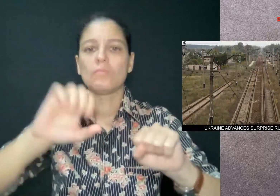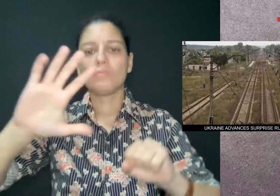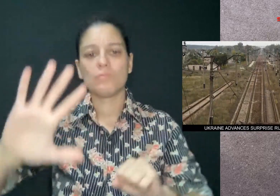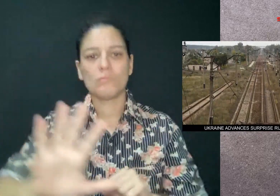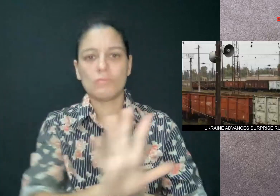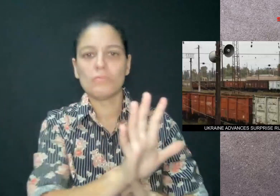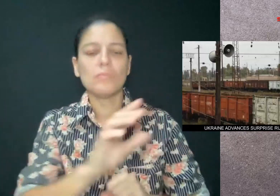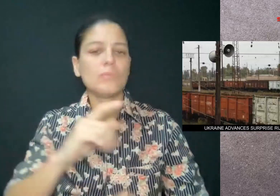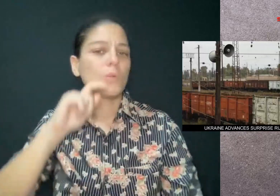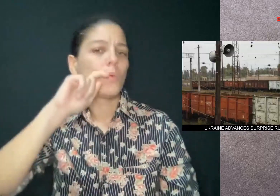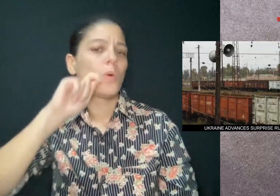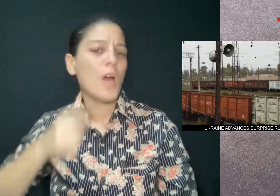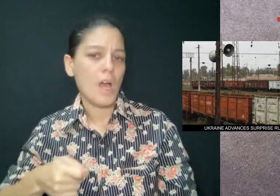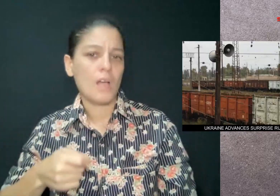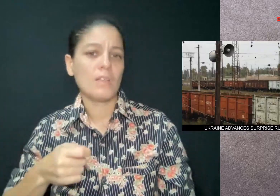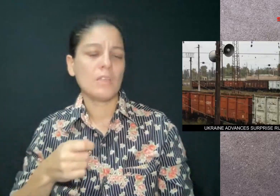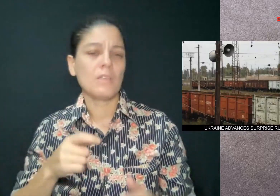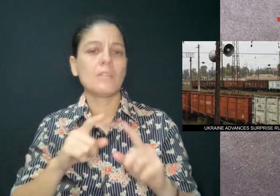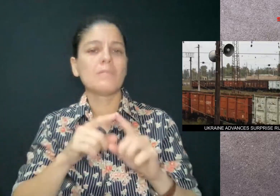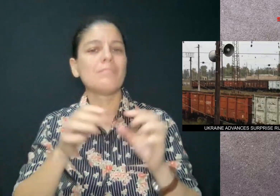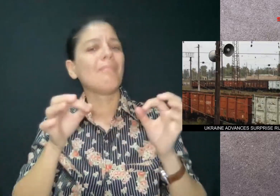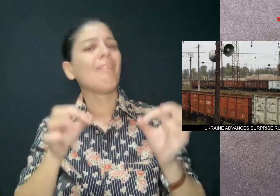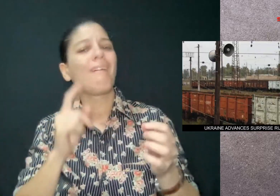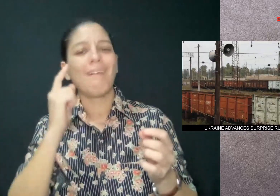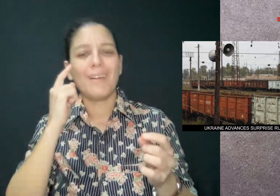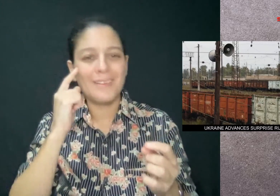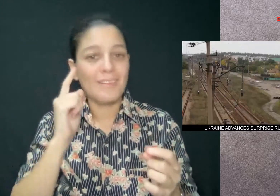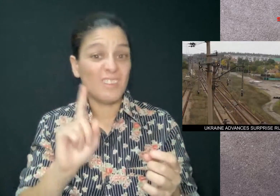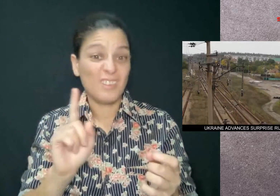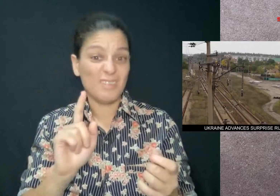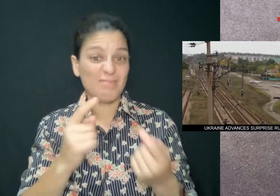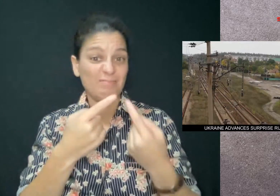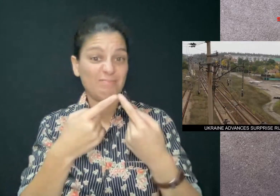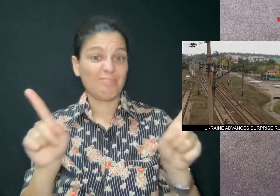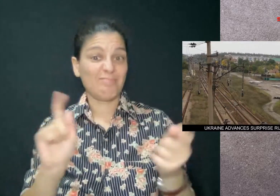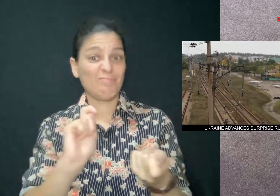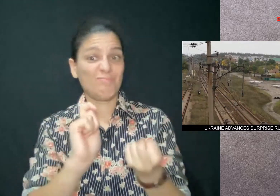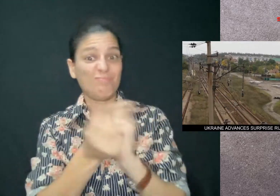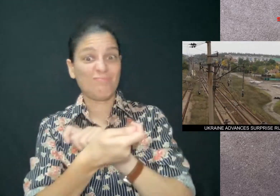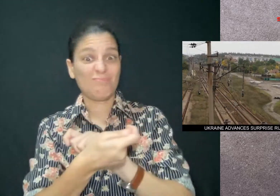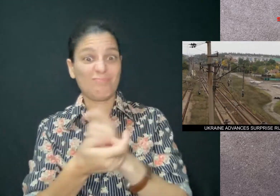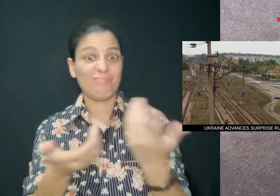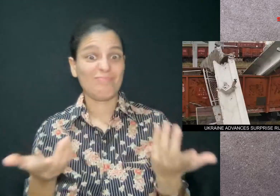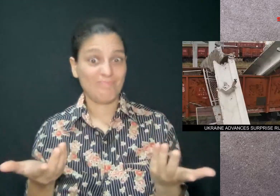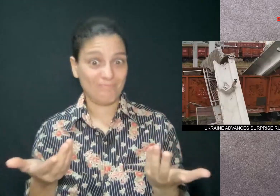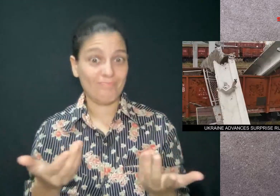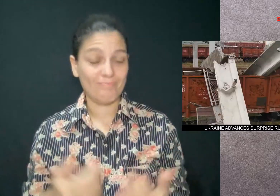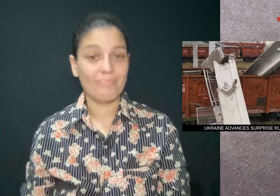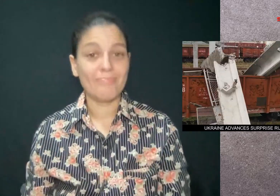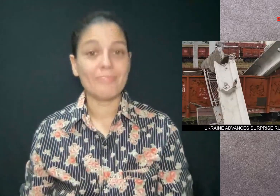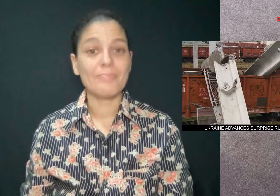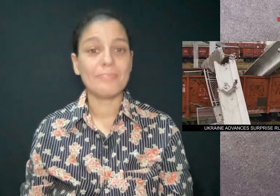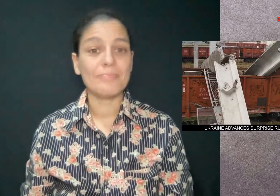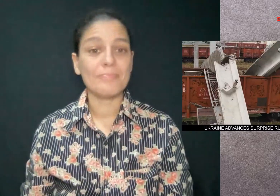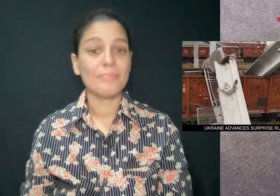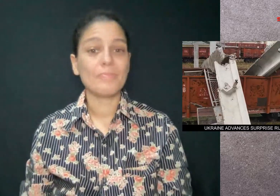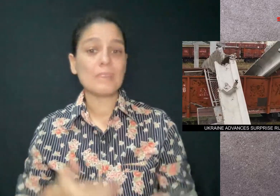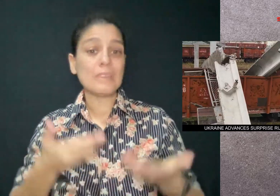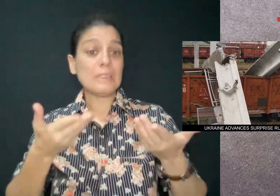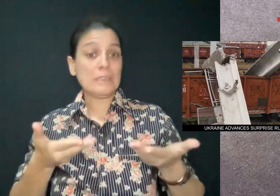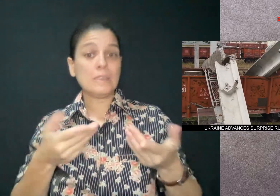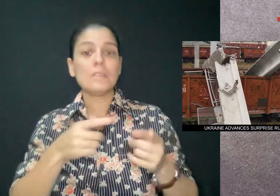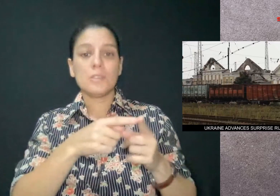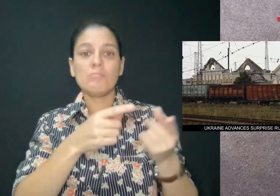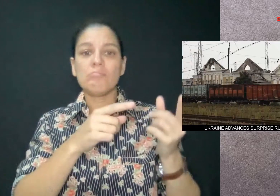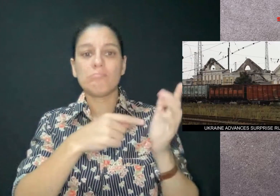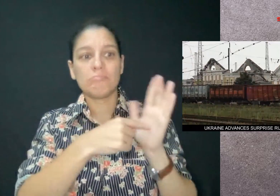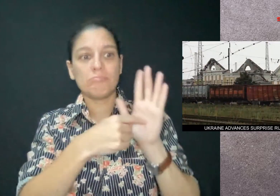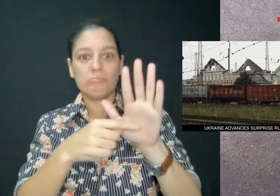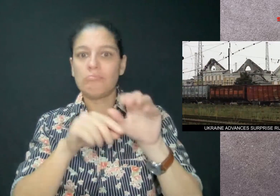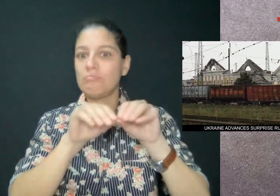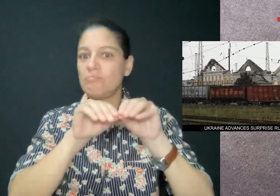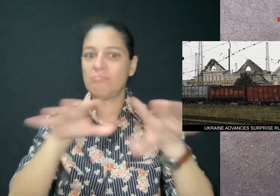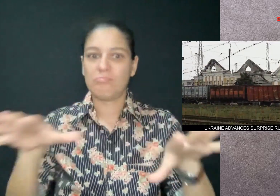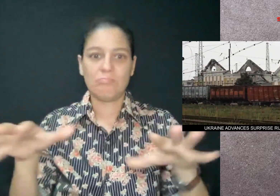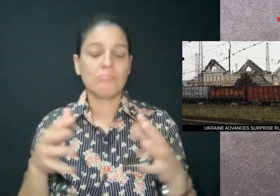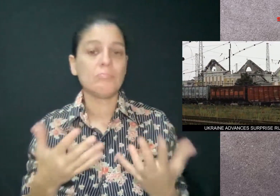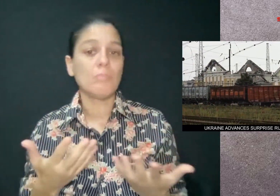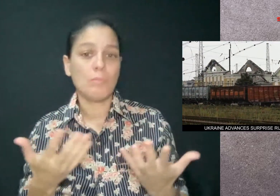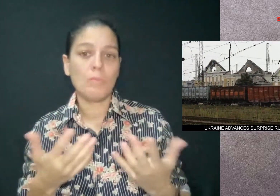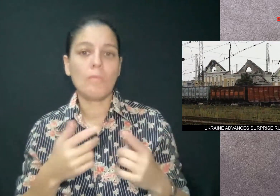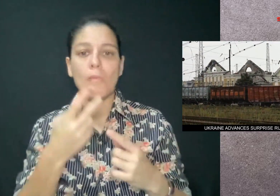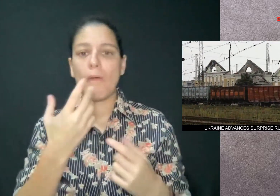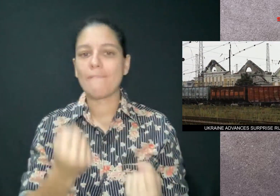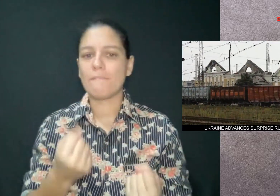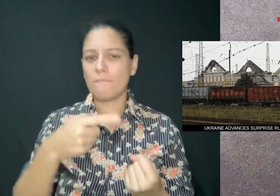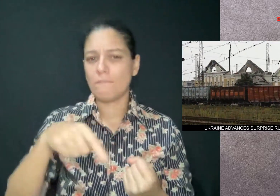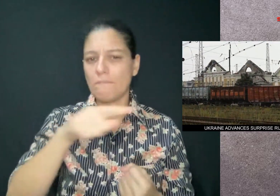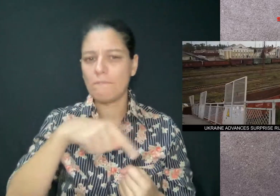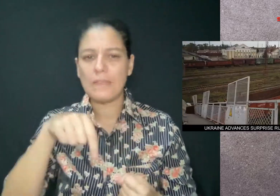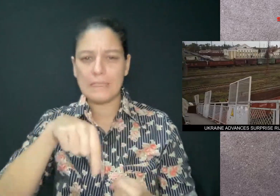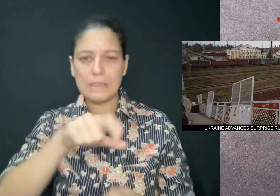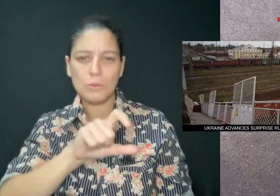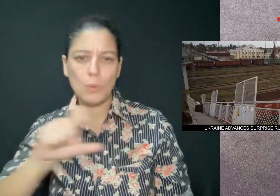push to annex territory in Ukraine is not going as he had planned in fact data shows